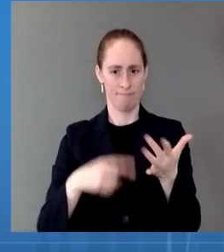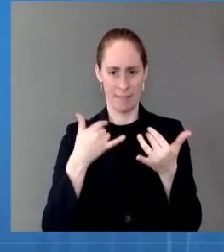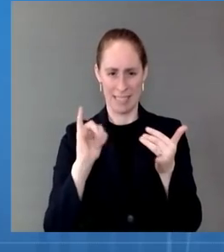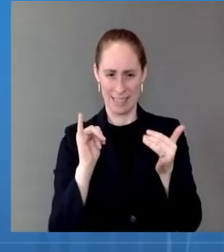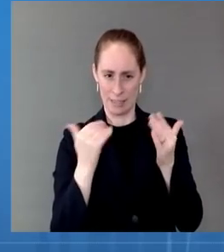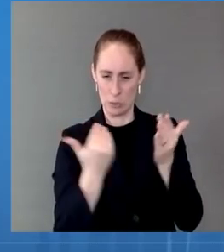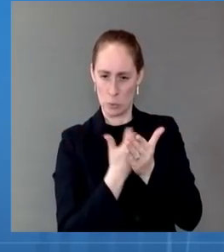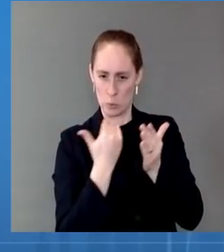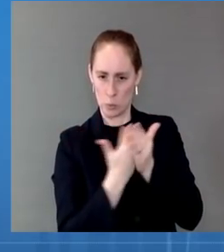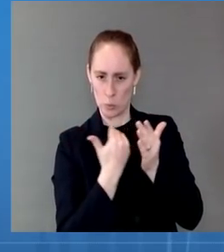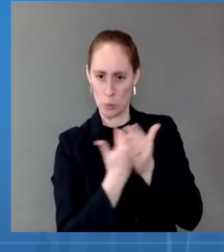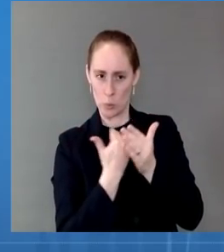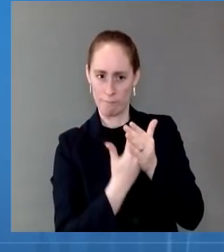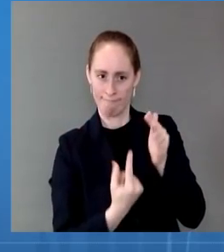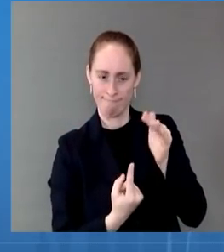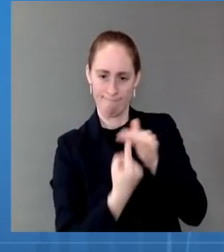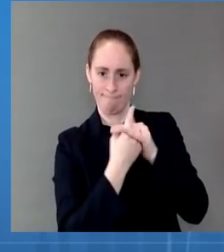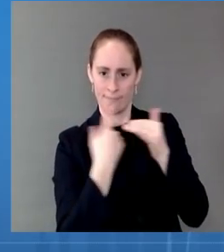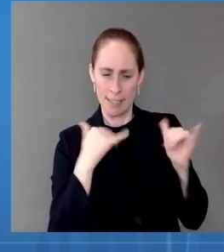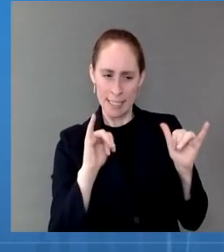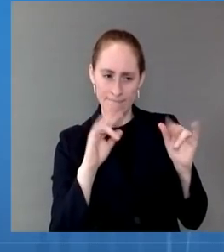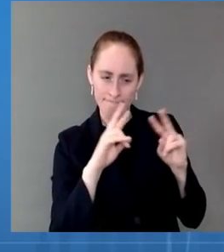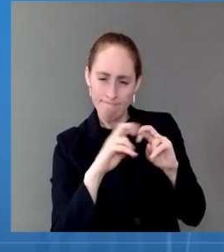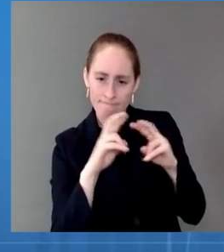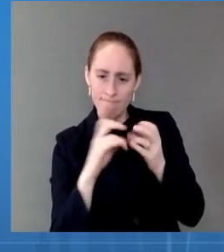and susceptibility to our therapeutics and vaccines.